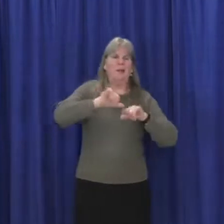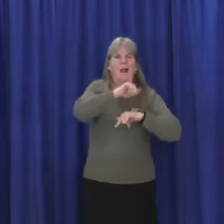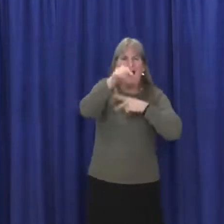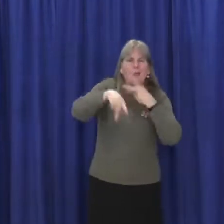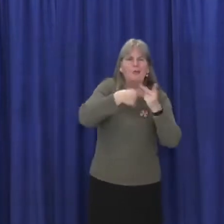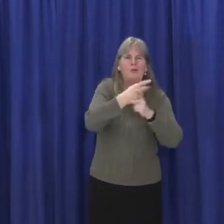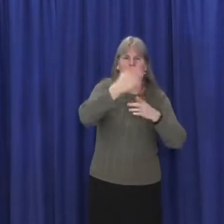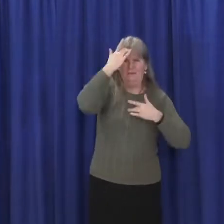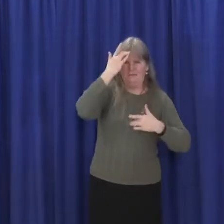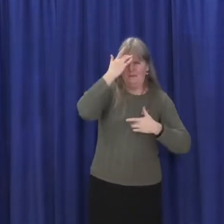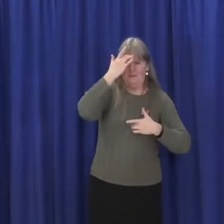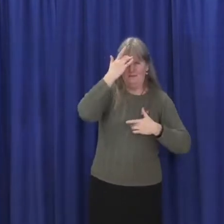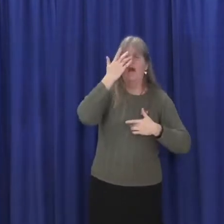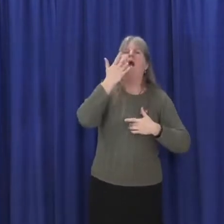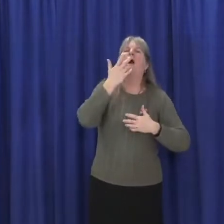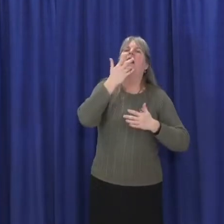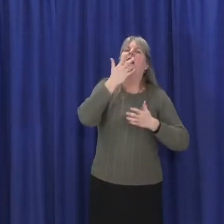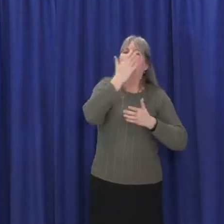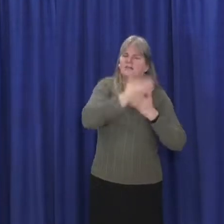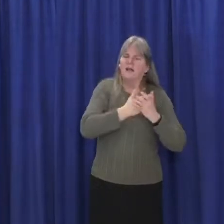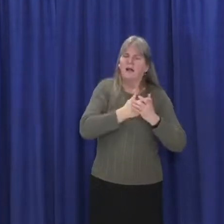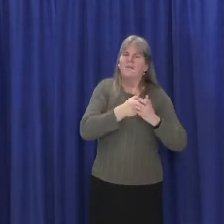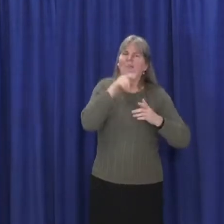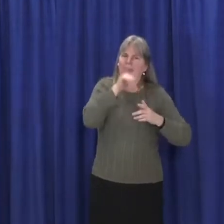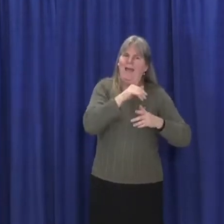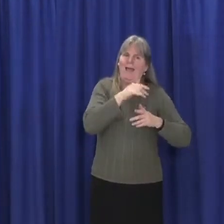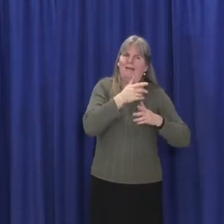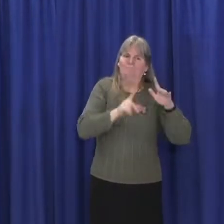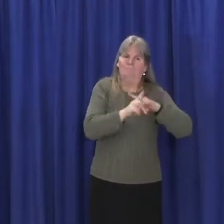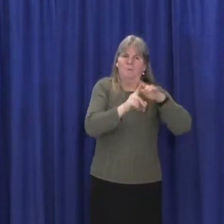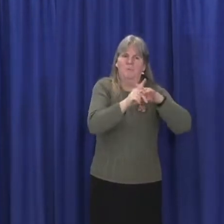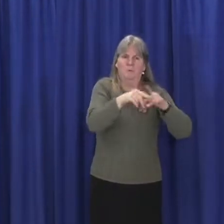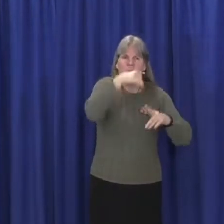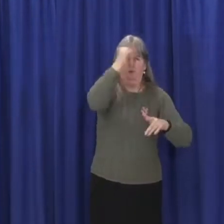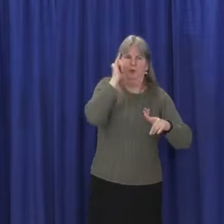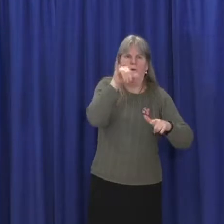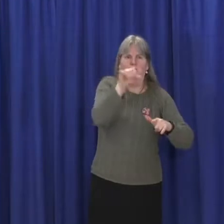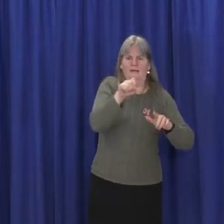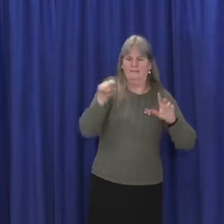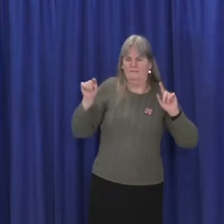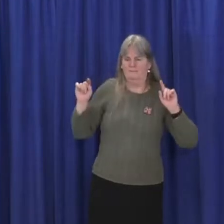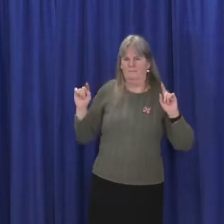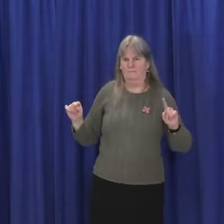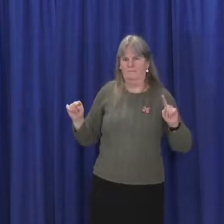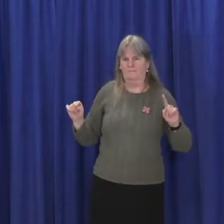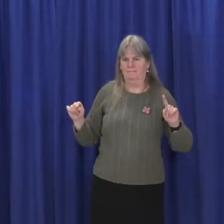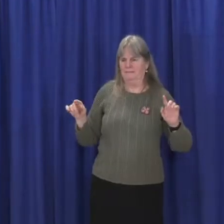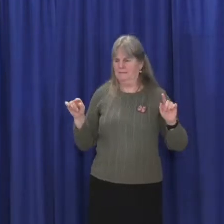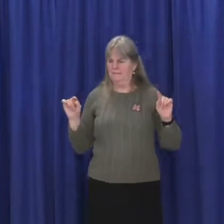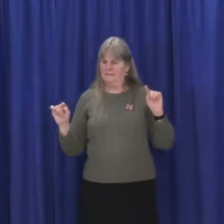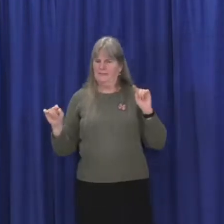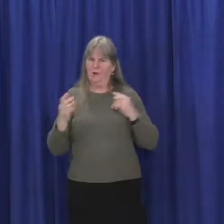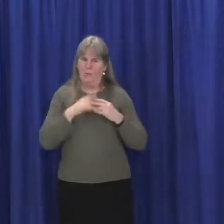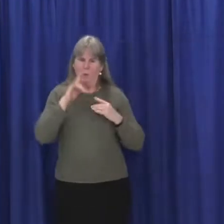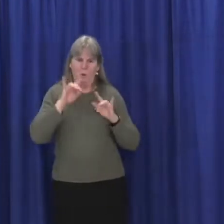territory. The first point is to recognize that, for all of us, our risk of being exposed to COVID-19